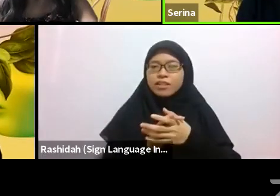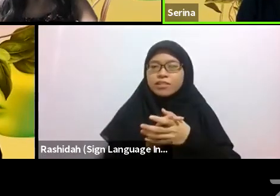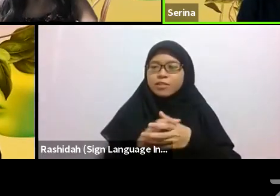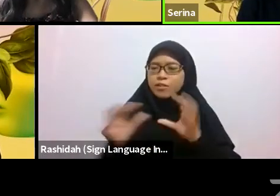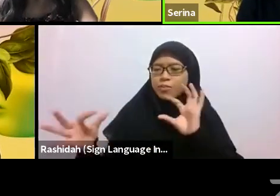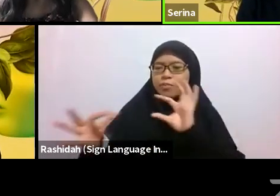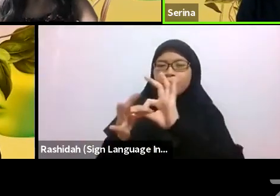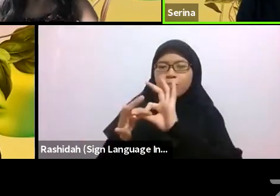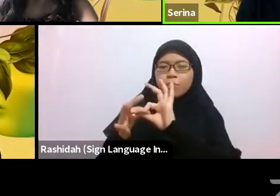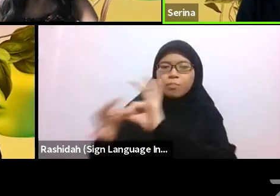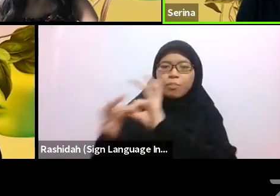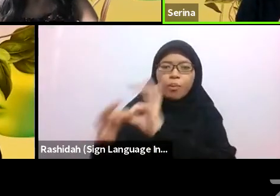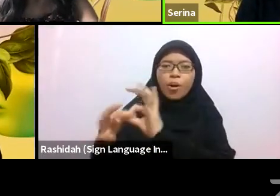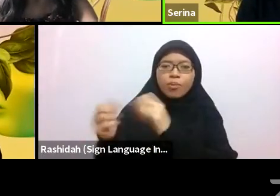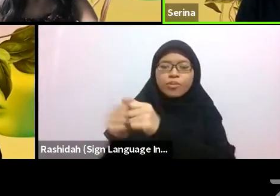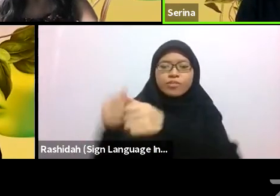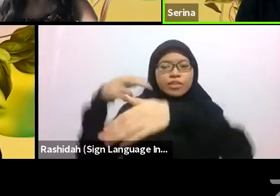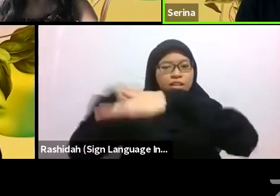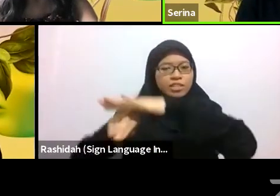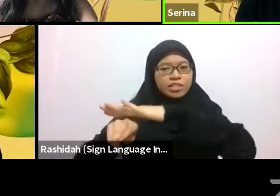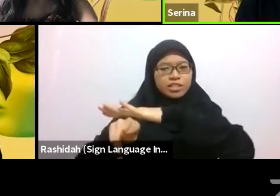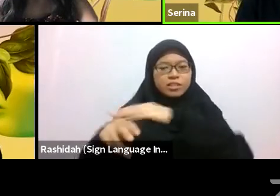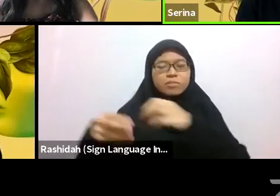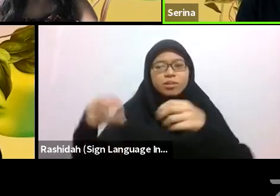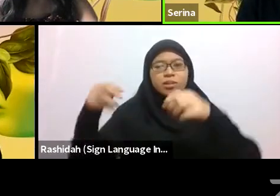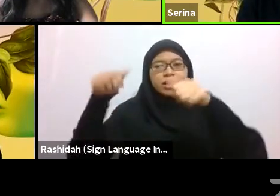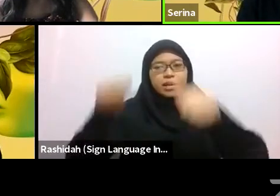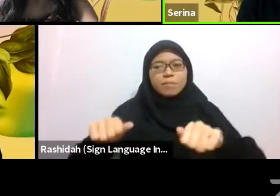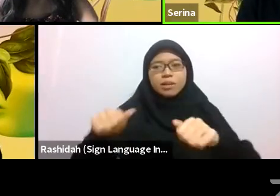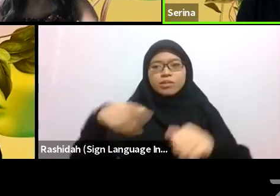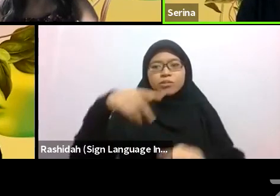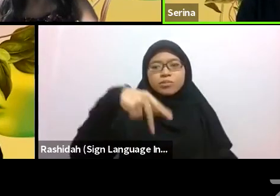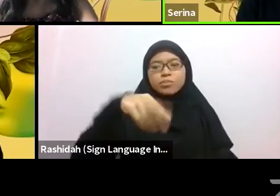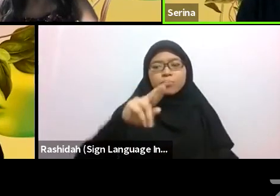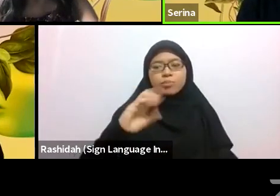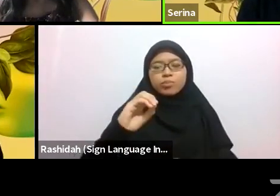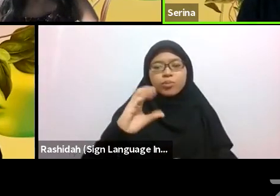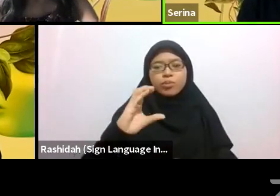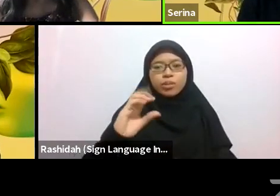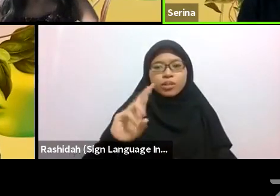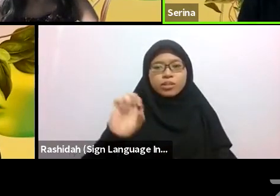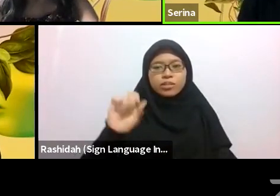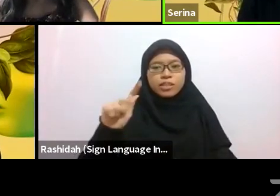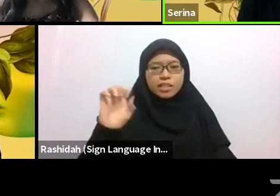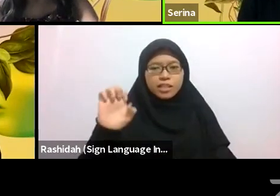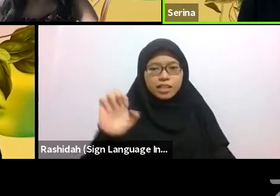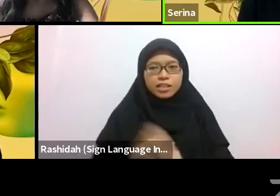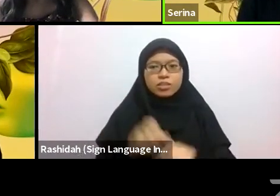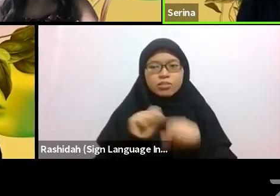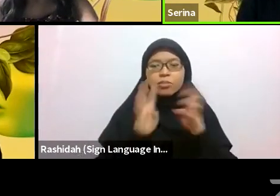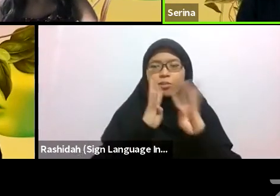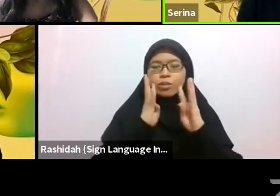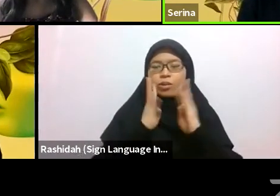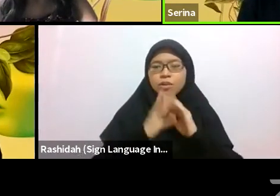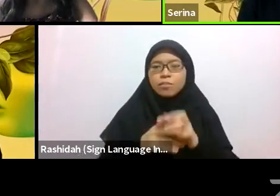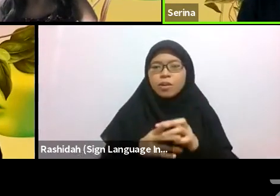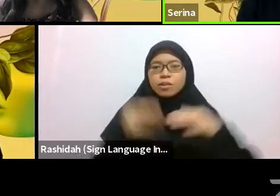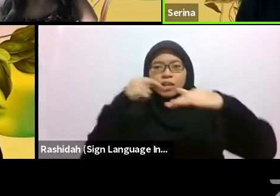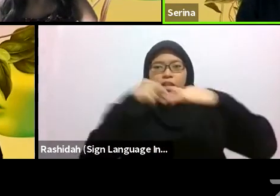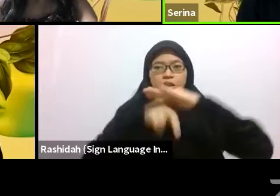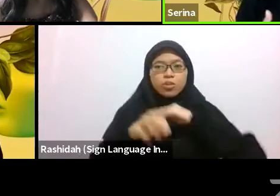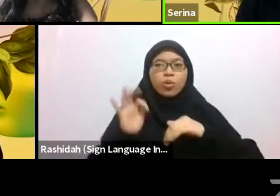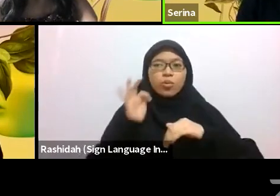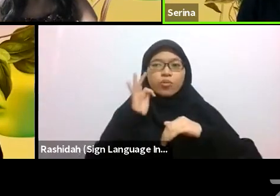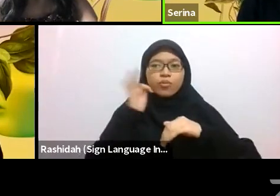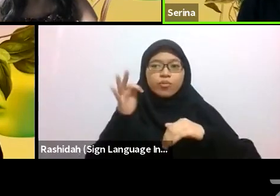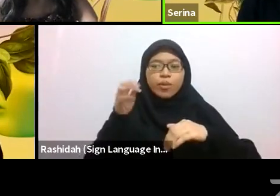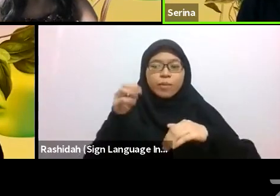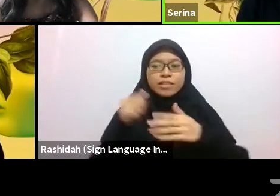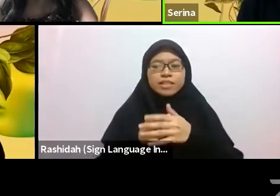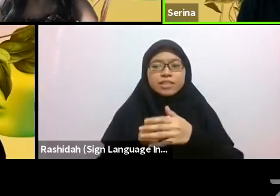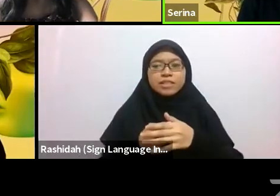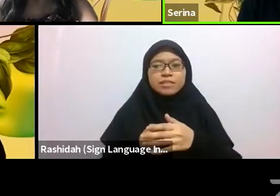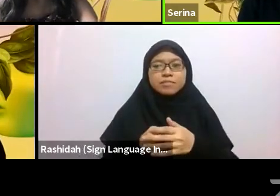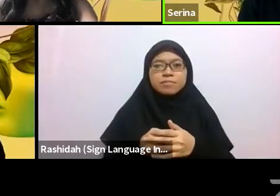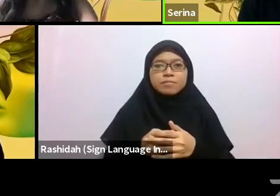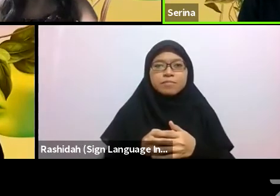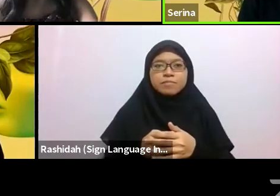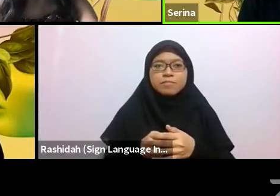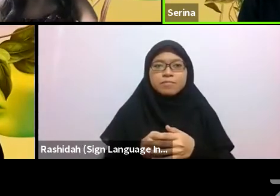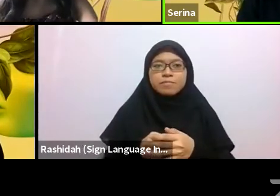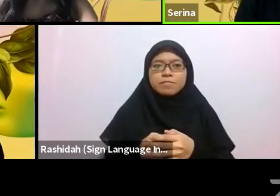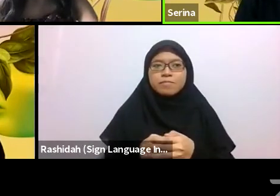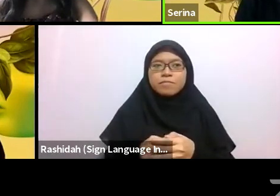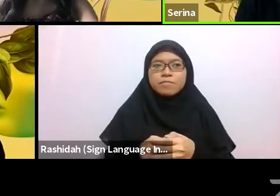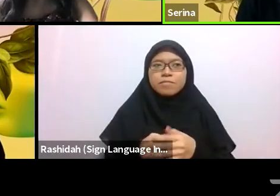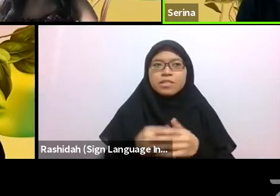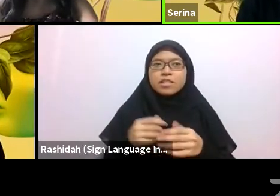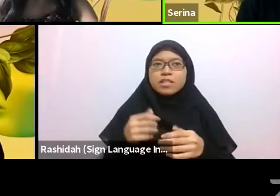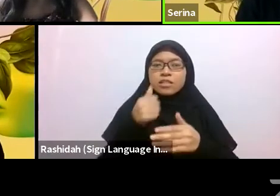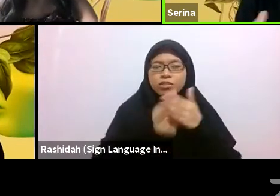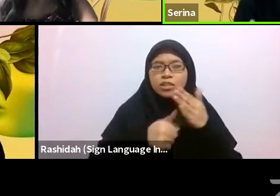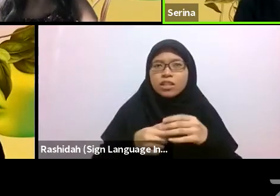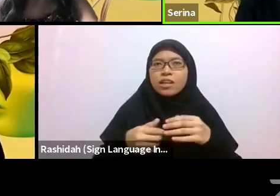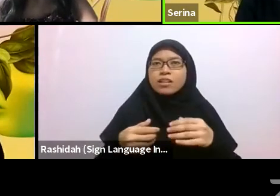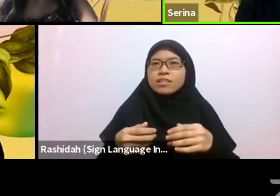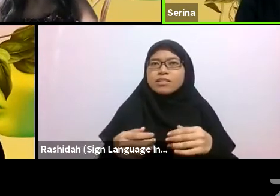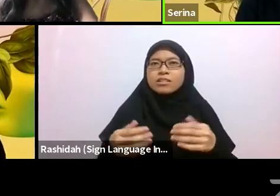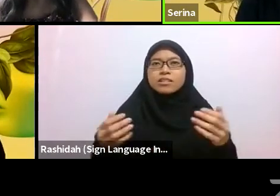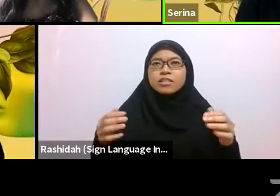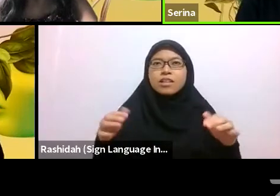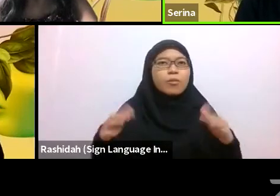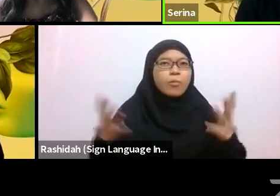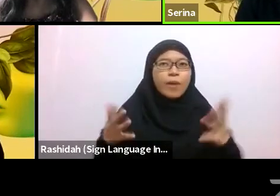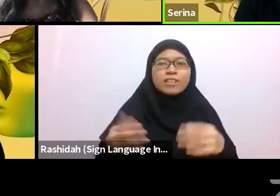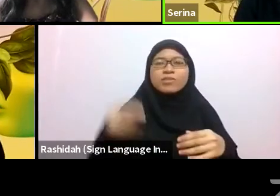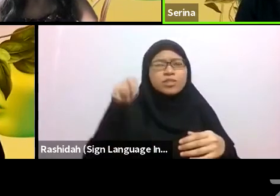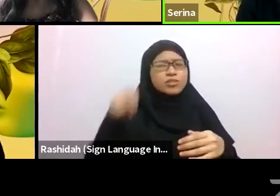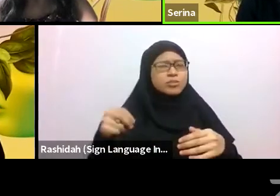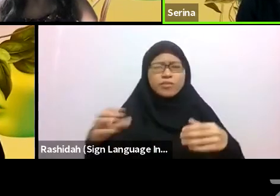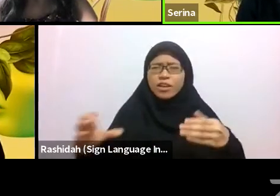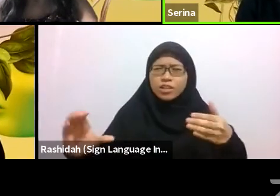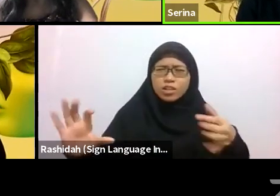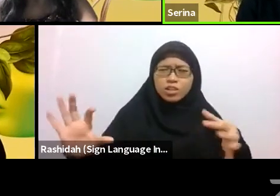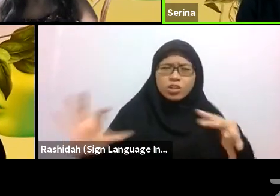So I think if we’re talking on ecofeminism terms, then re-finding that natural closeness to nature is essential for us to save the planet, for us to do more to combat climate change.